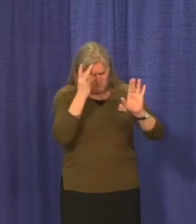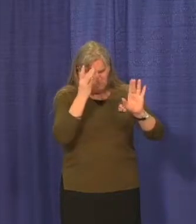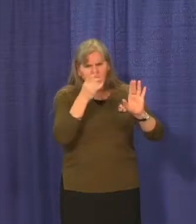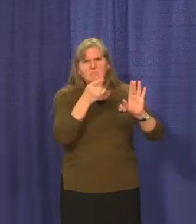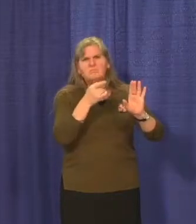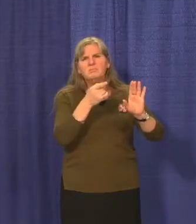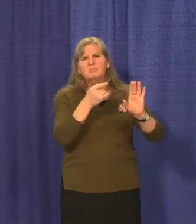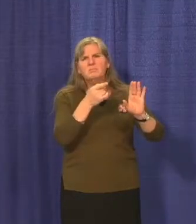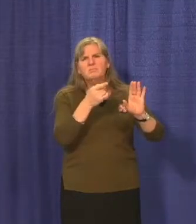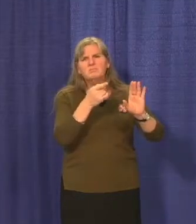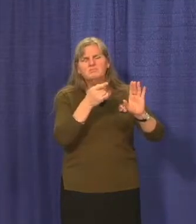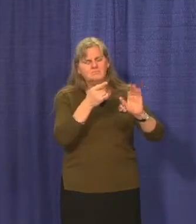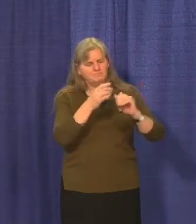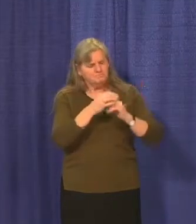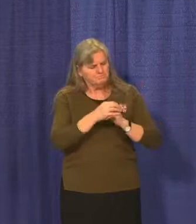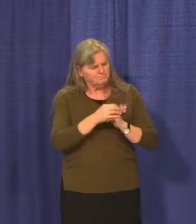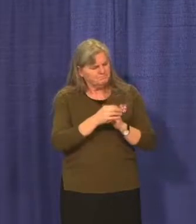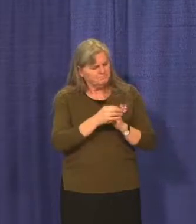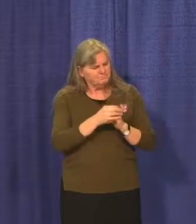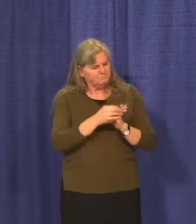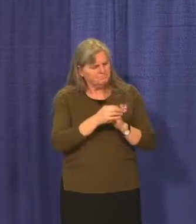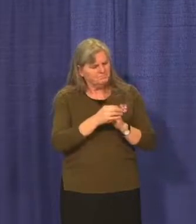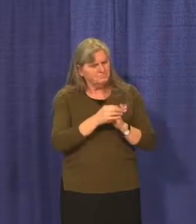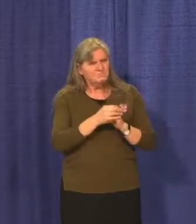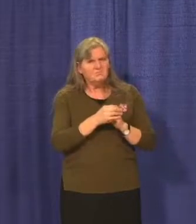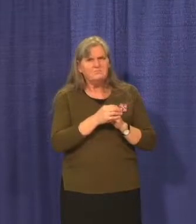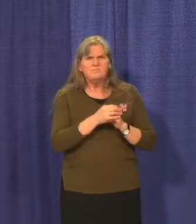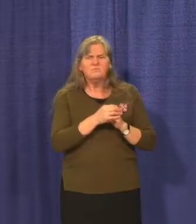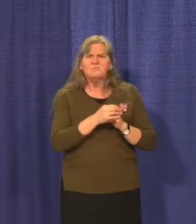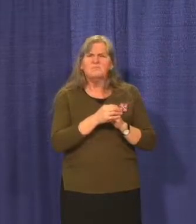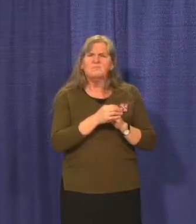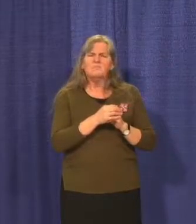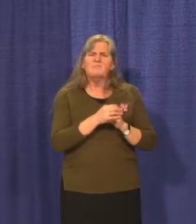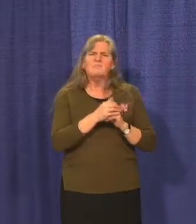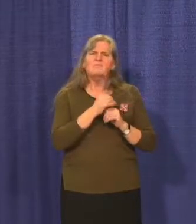appalling. It doesn't mean that we don't